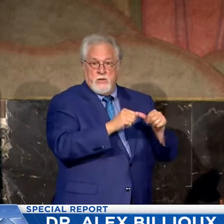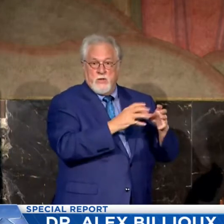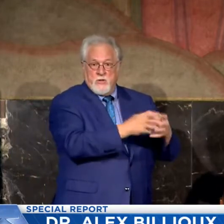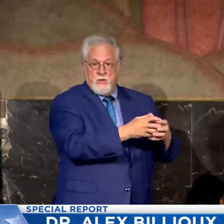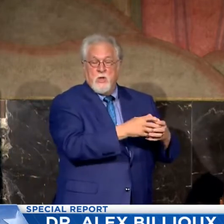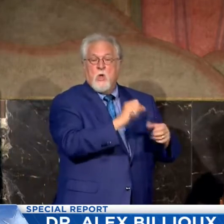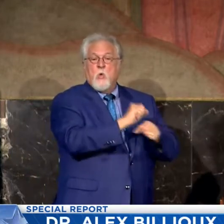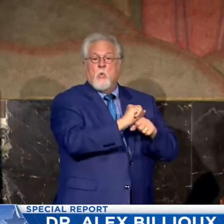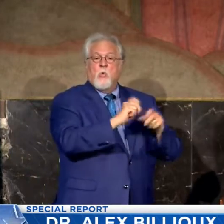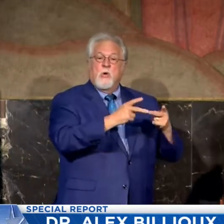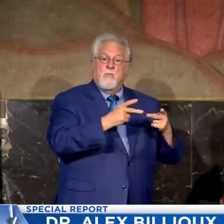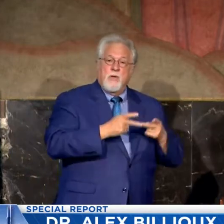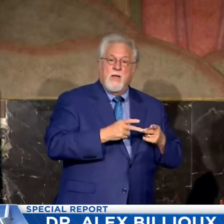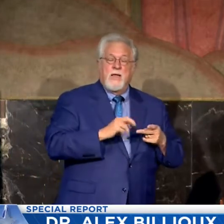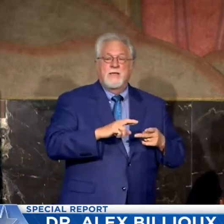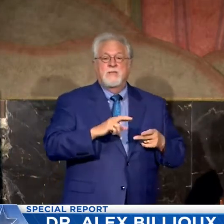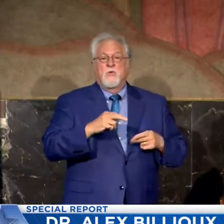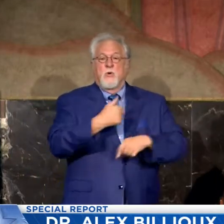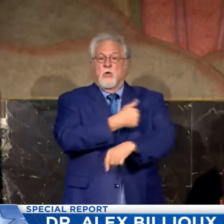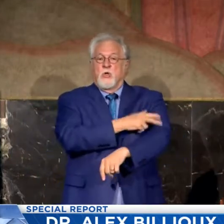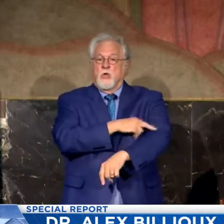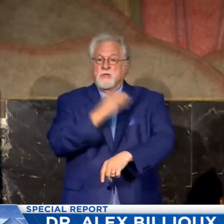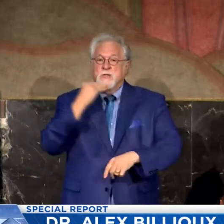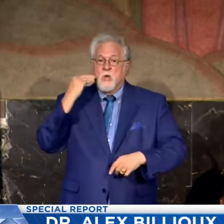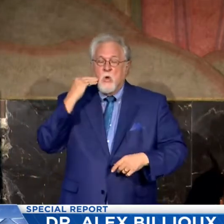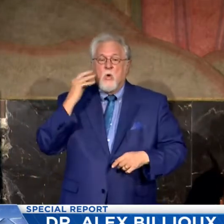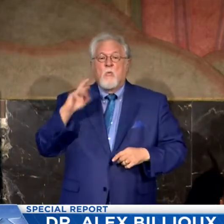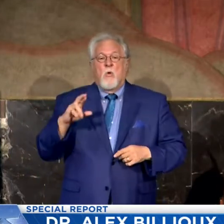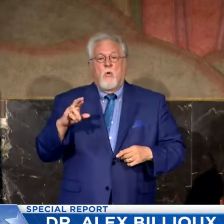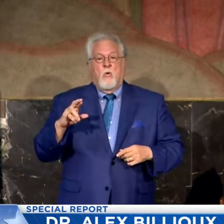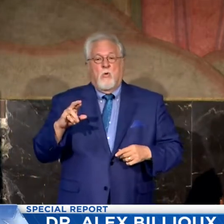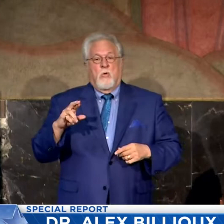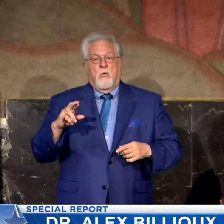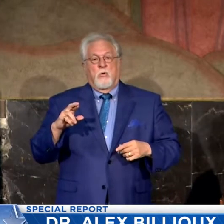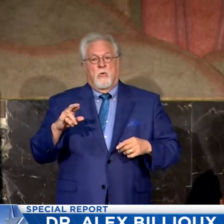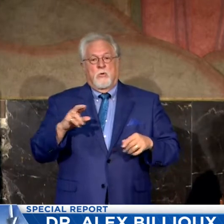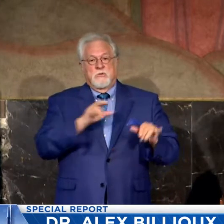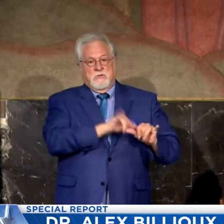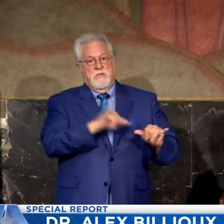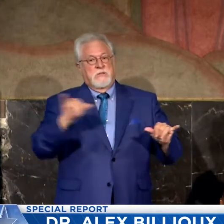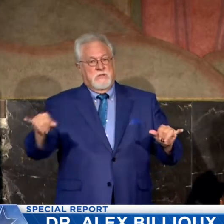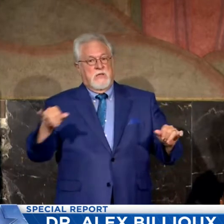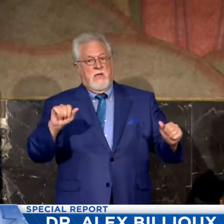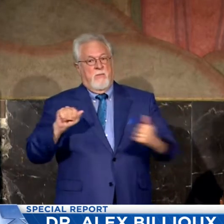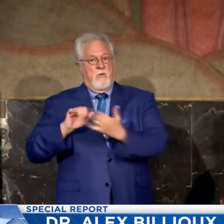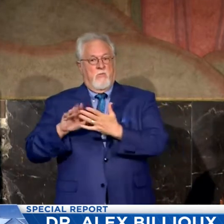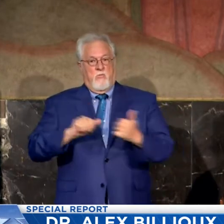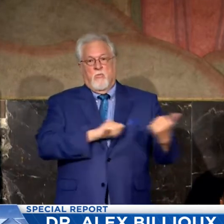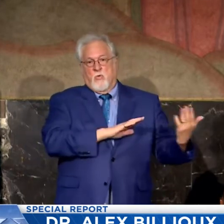HAVE TO DO MORE WORK AS WE GO IN AND FIND OUT WHO ELSE MIGHT BE EXPOSED AND THE GUIDELINES, AS OF TWO WEEKS AGO, IS THAT WE WANT EVERYONE TESTED IN COMMON.